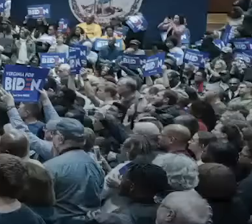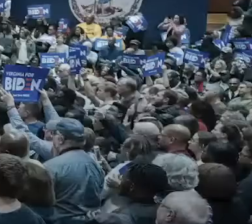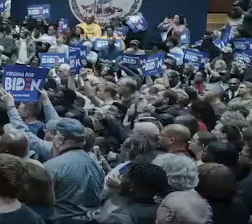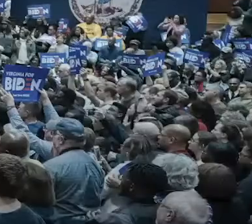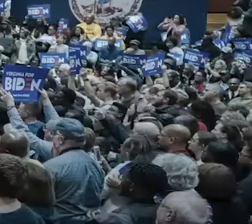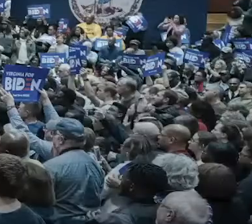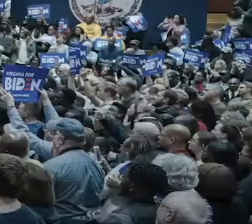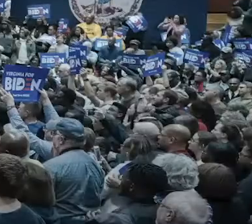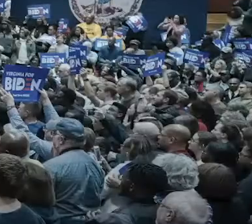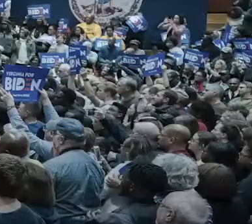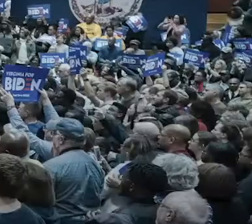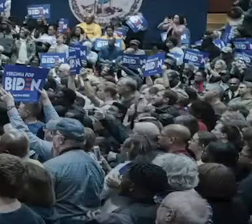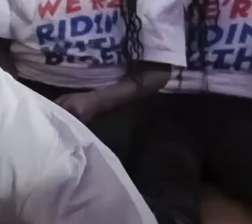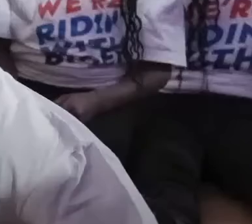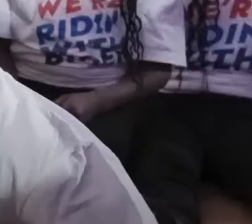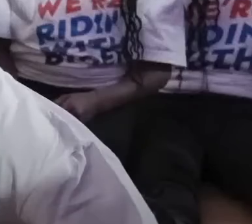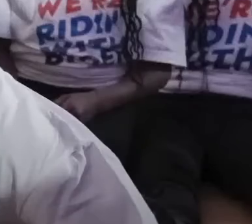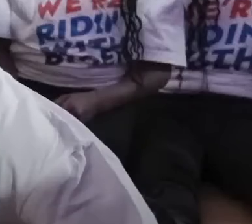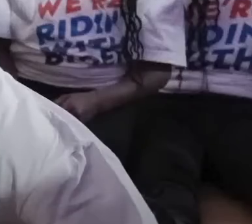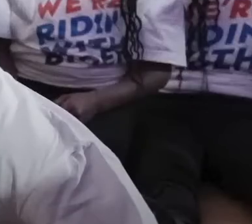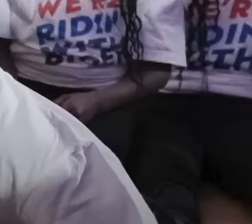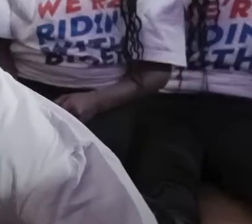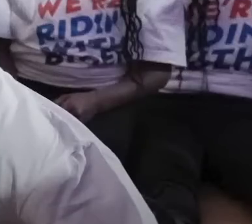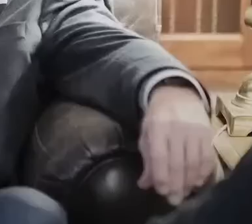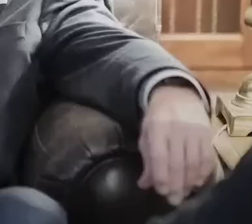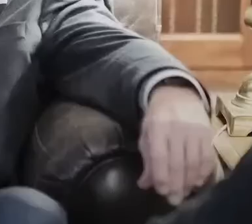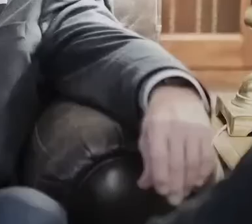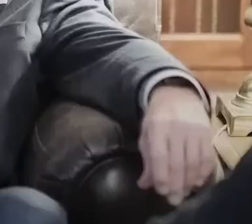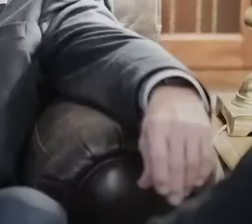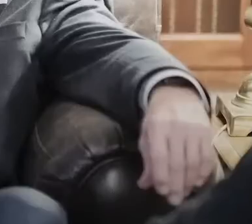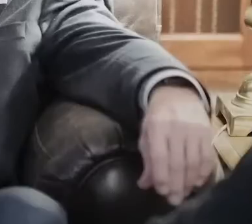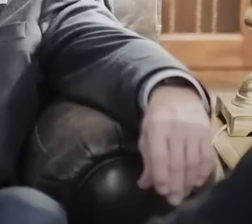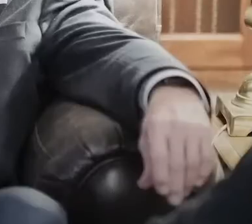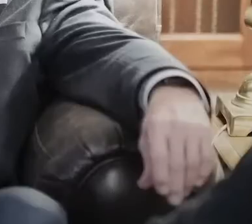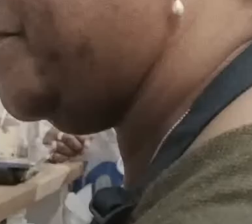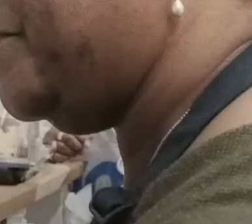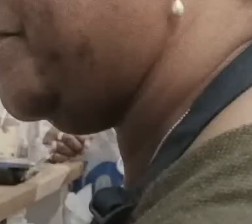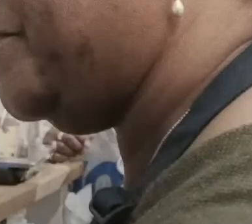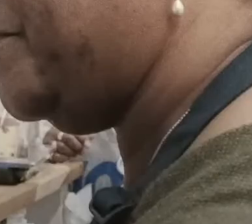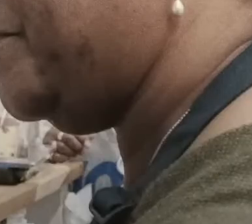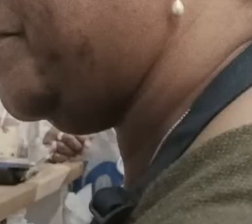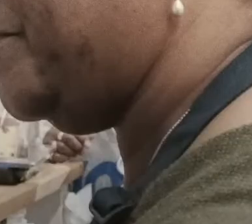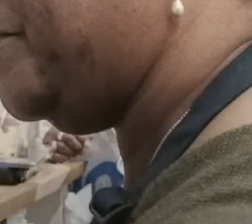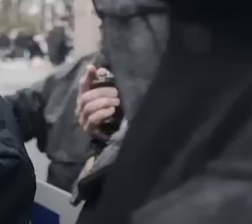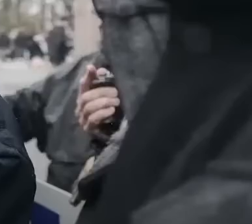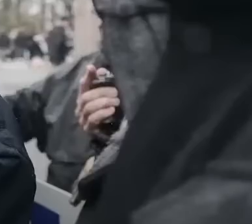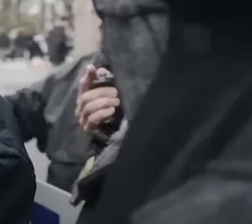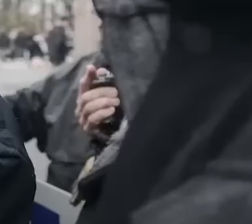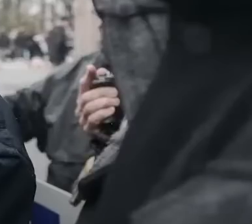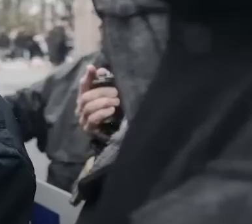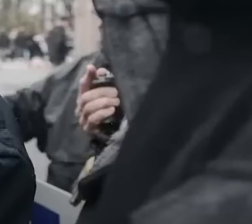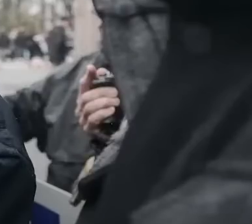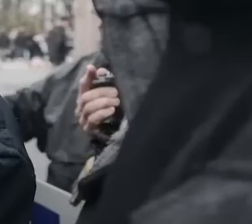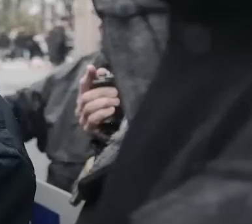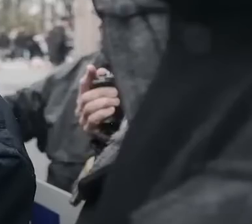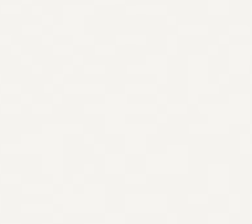IT STARTED HERE. AND HERE.